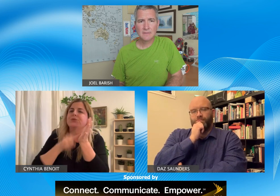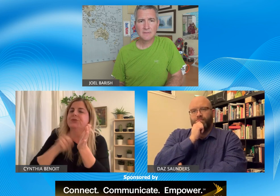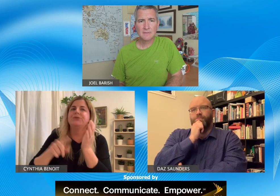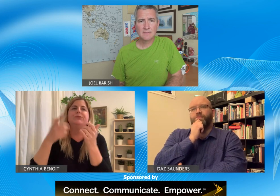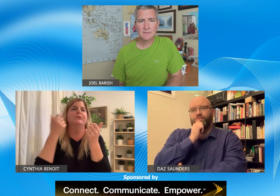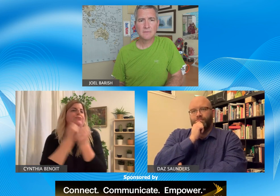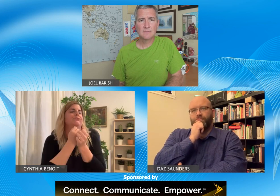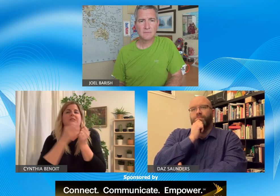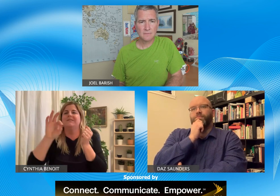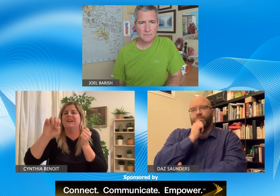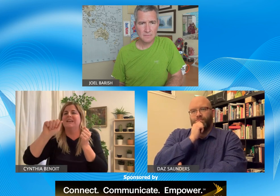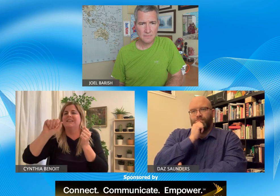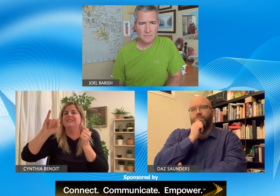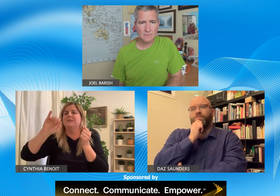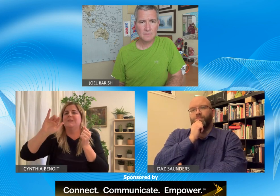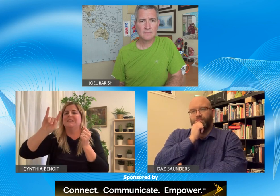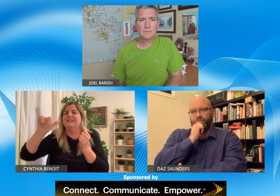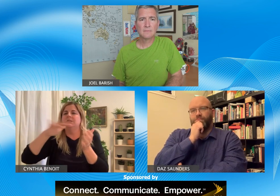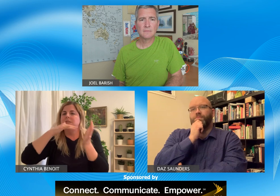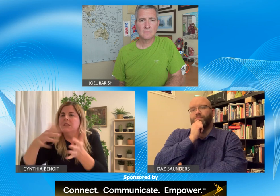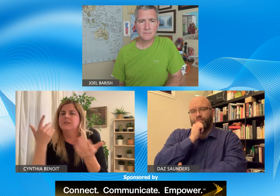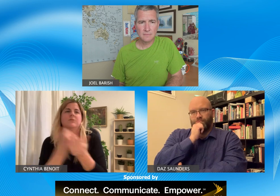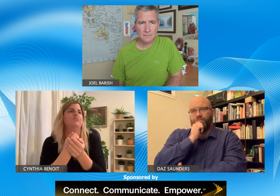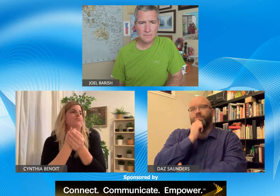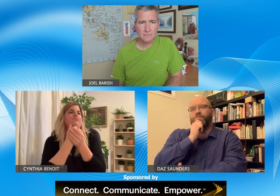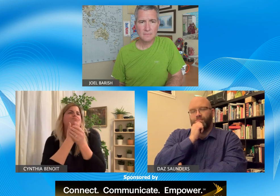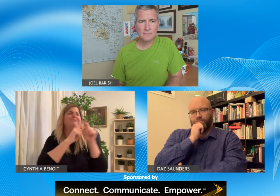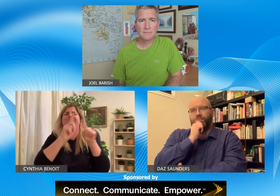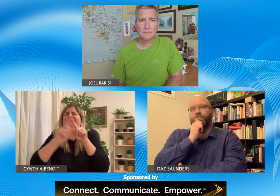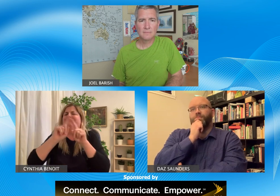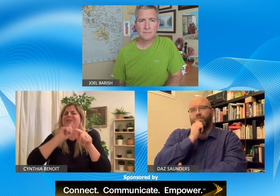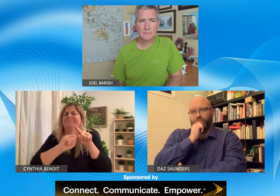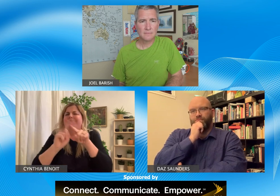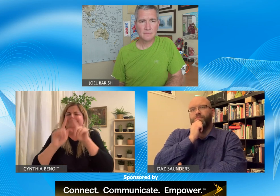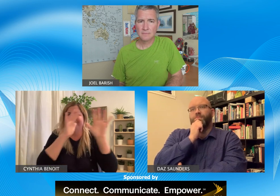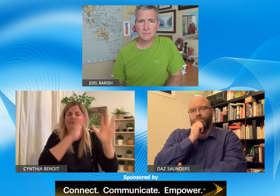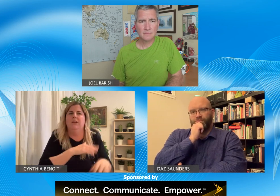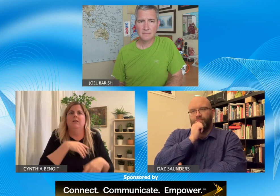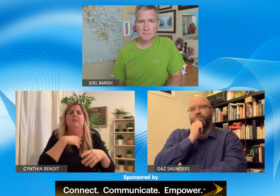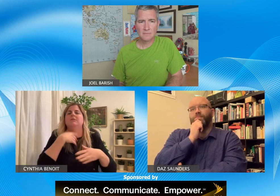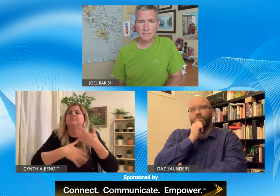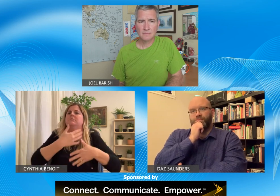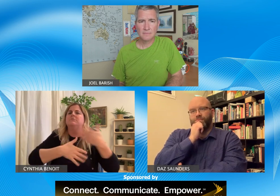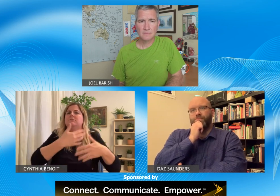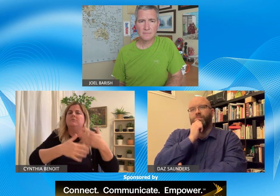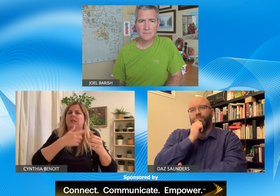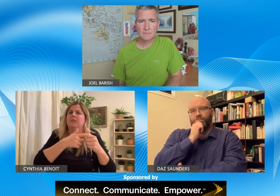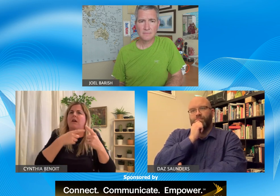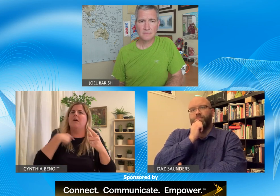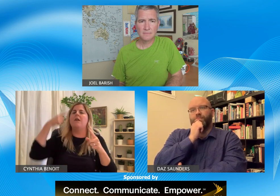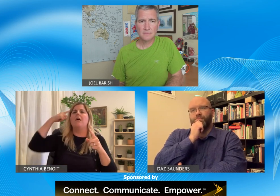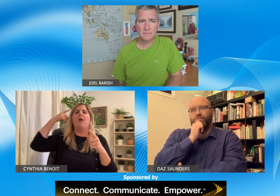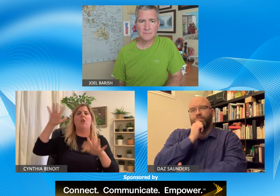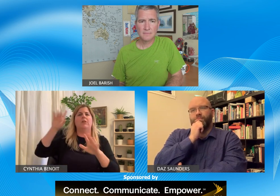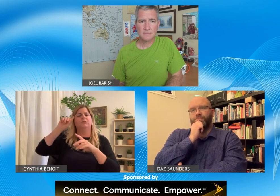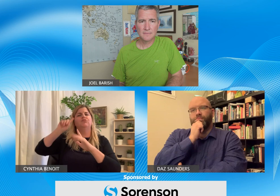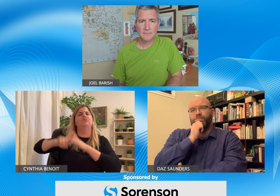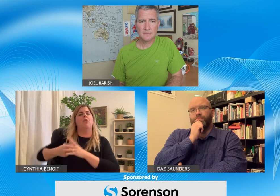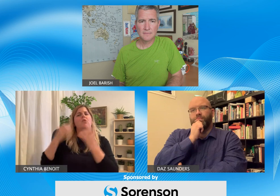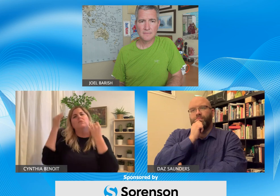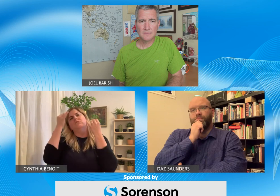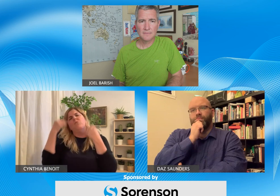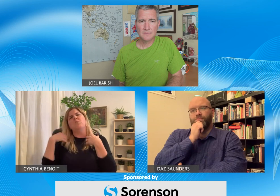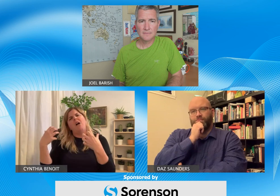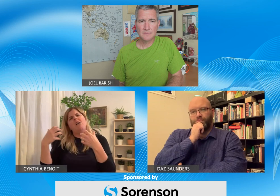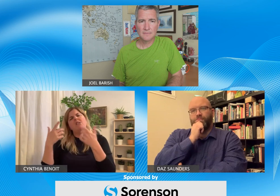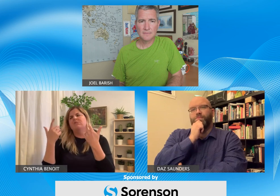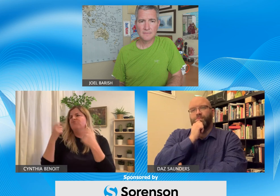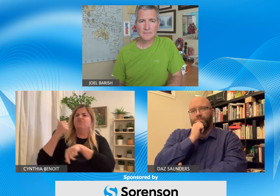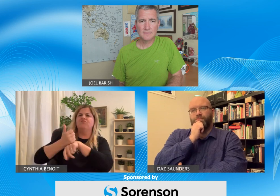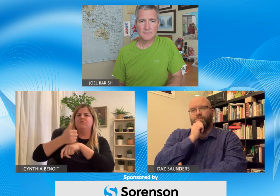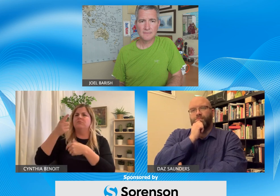Such as research, feasibility studies among many more projects. Then I started to think about establishing